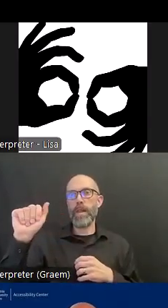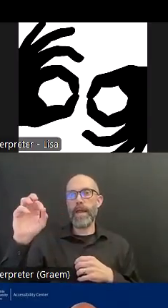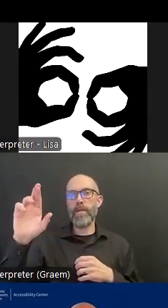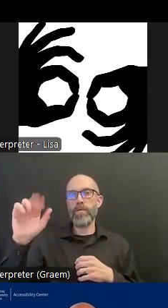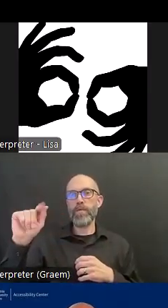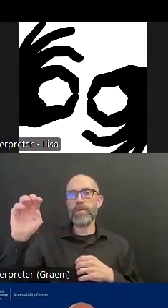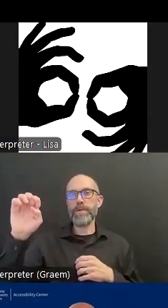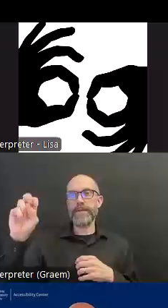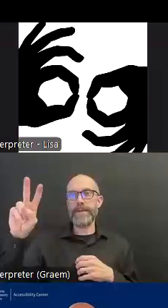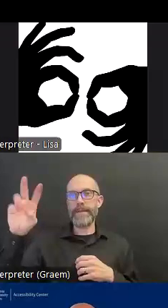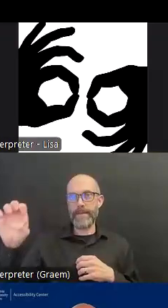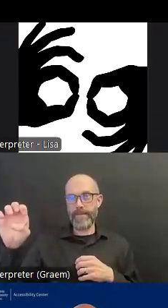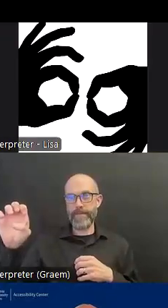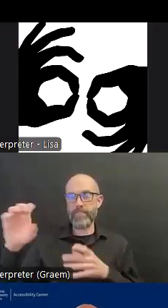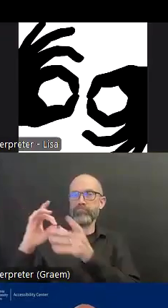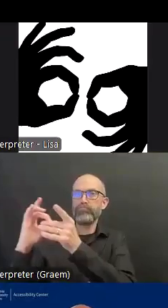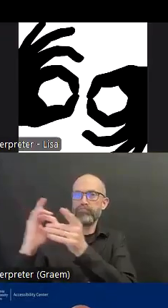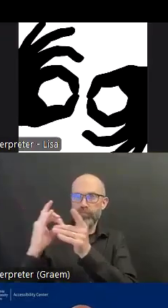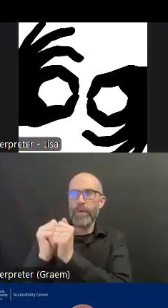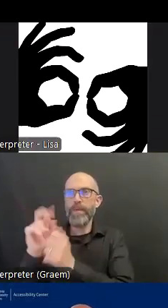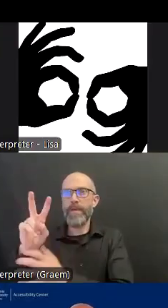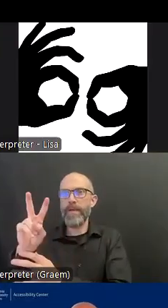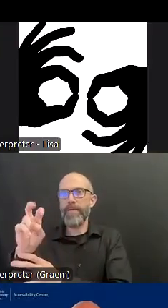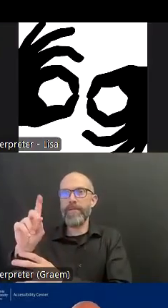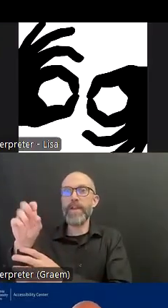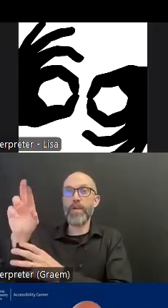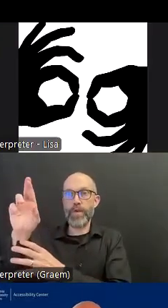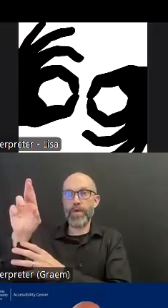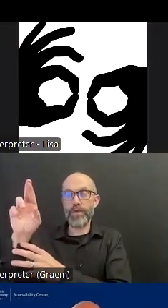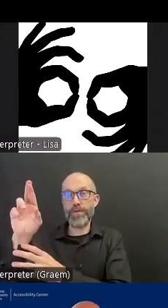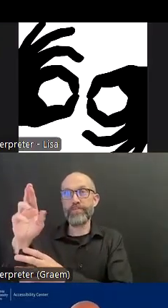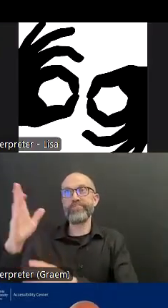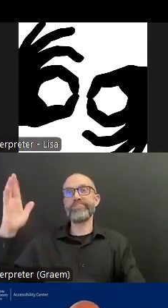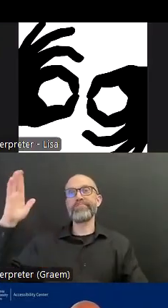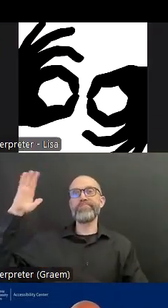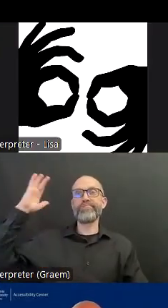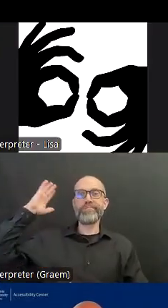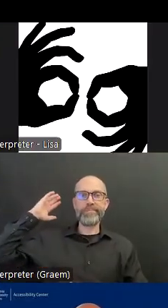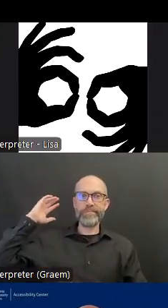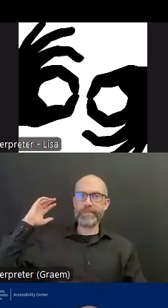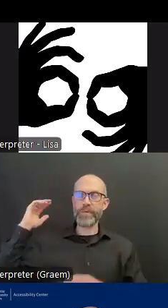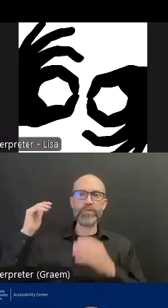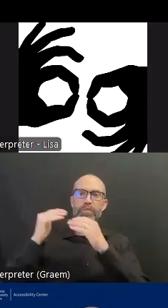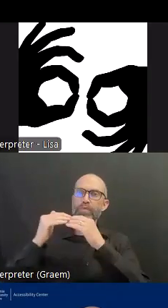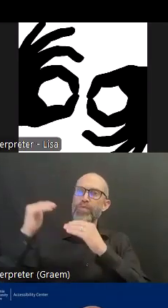with vendors. I mean, going way back-- there was too much what I would say is.